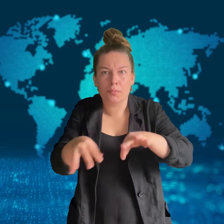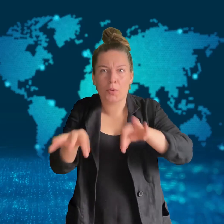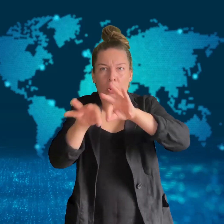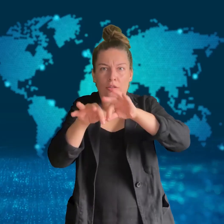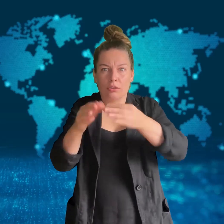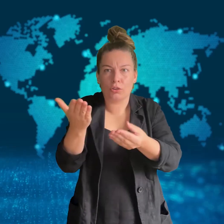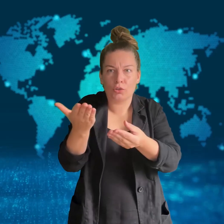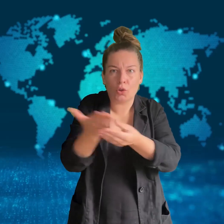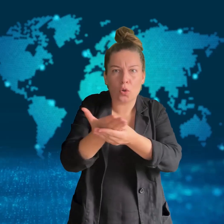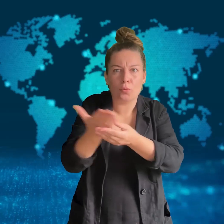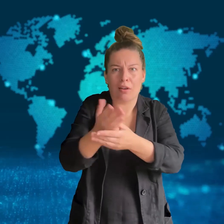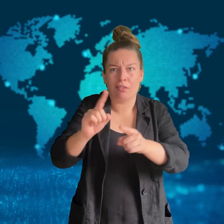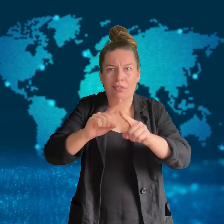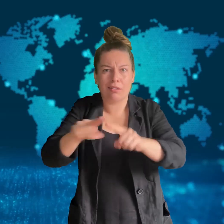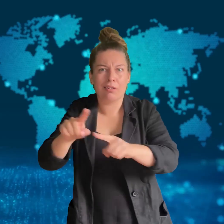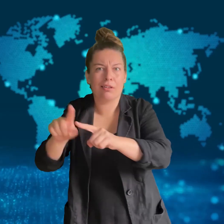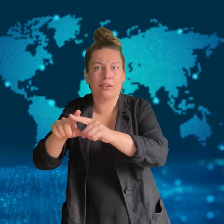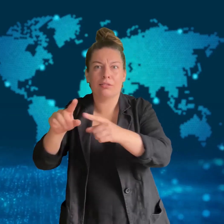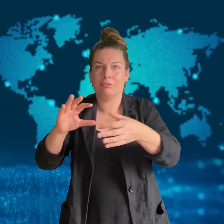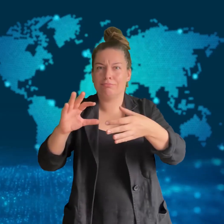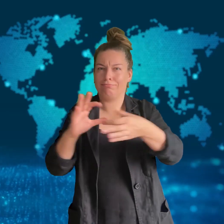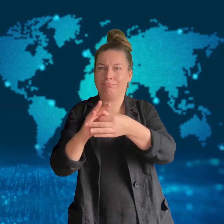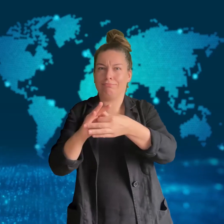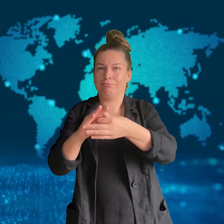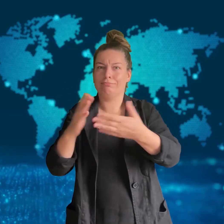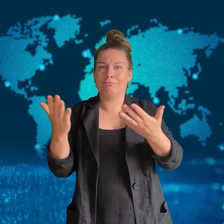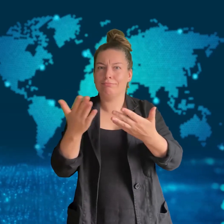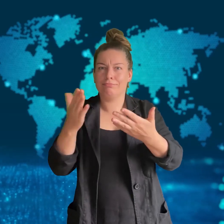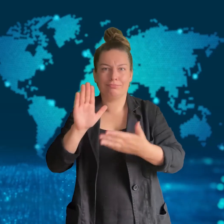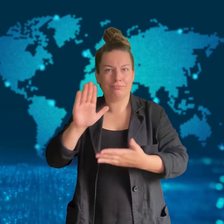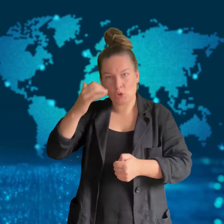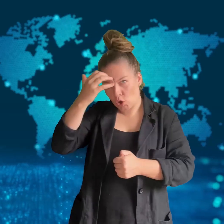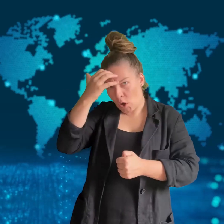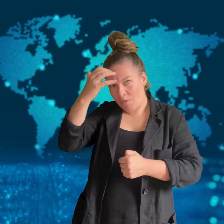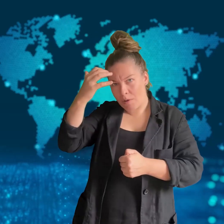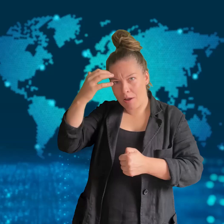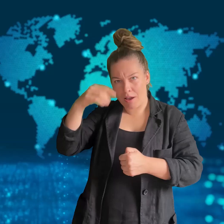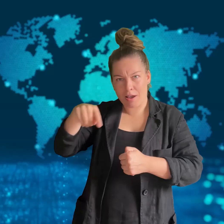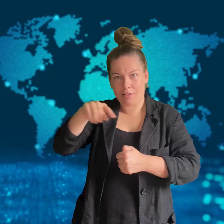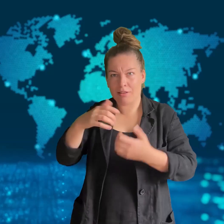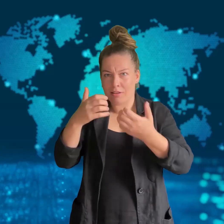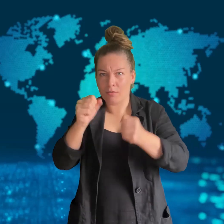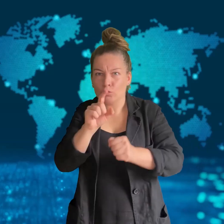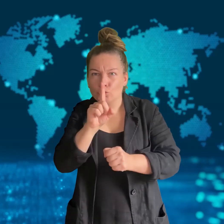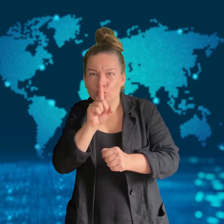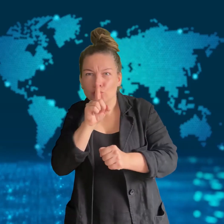enhanced security measures to guard the vessel.